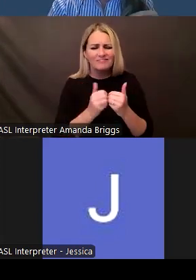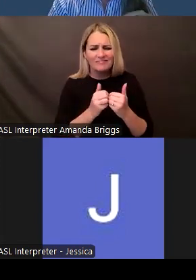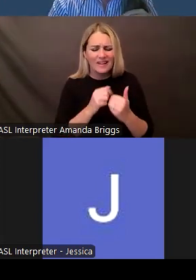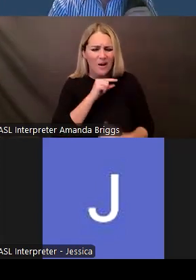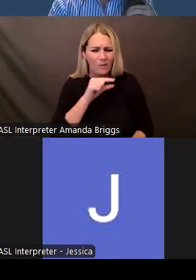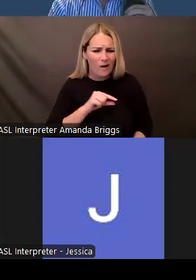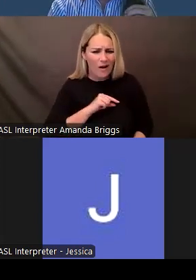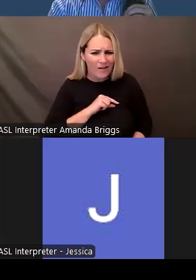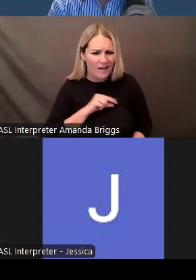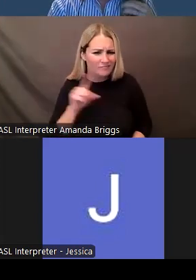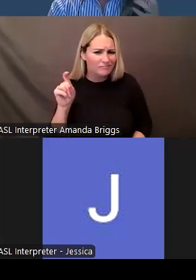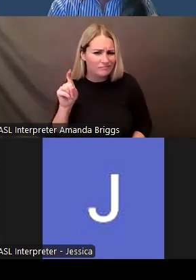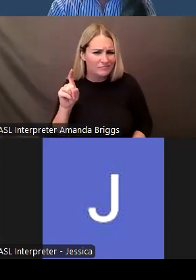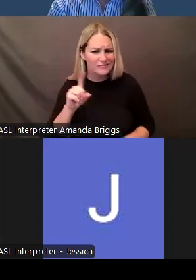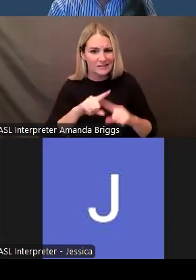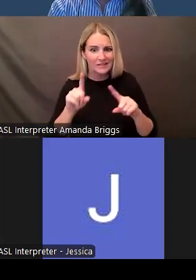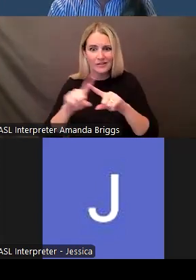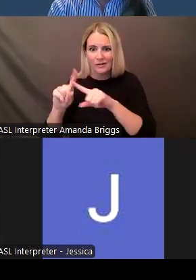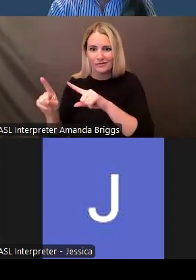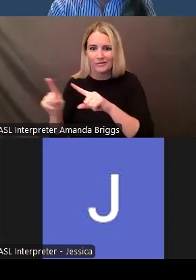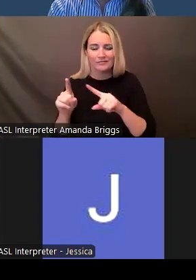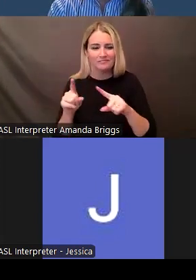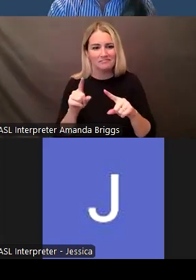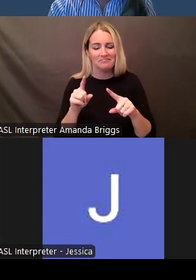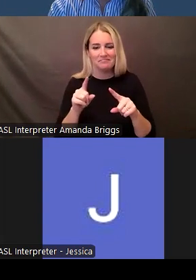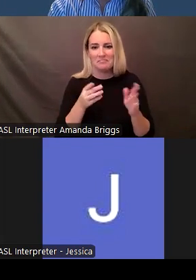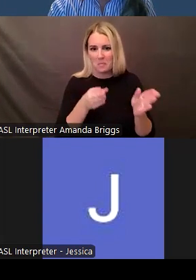Because there are many different ways that you can qualify for Medi-Cal.